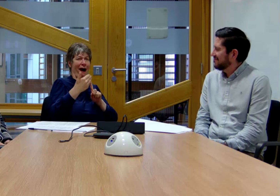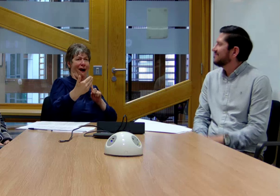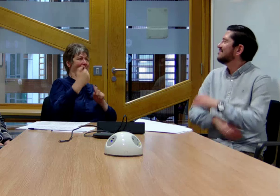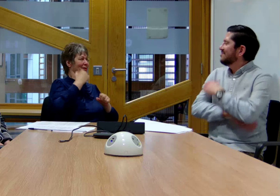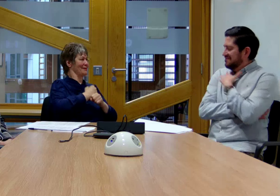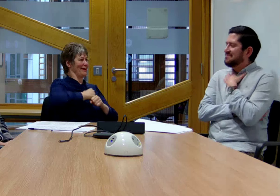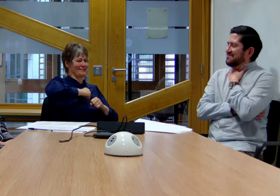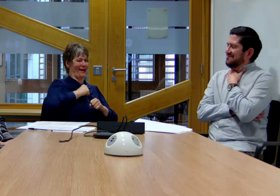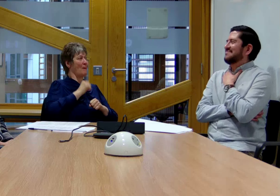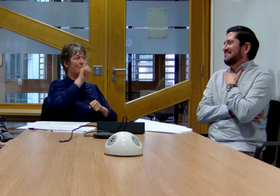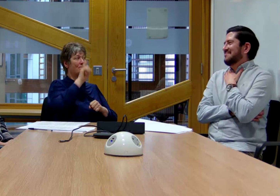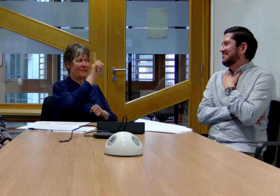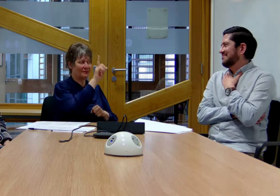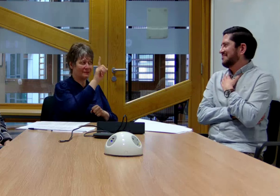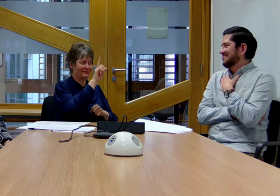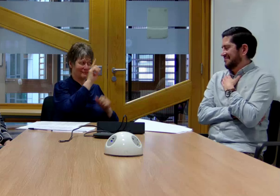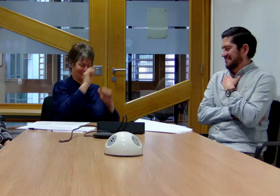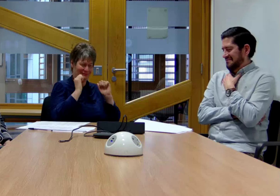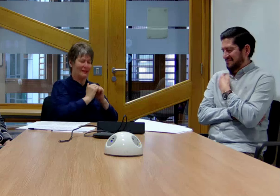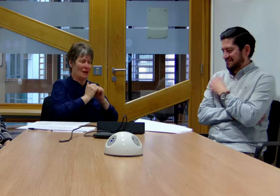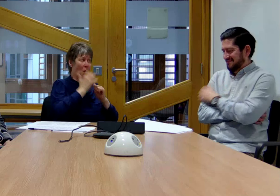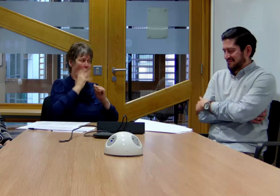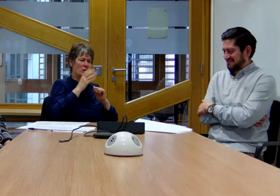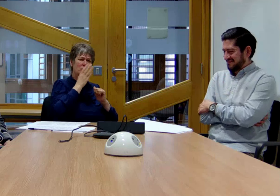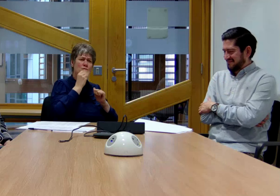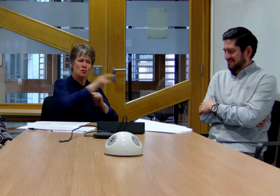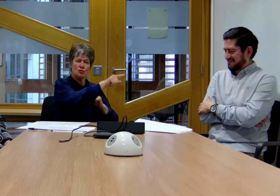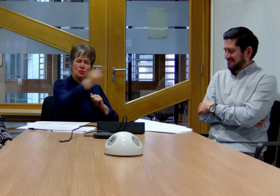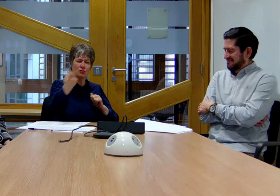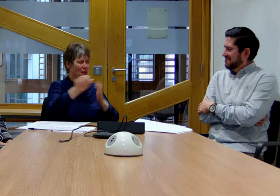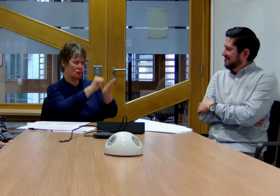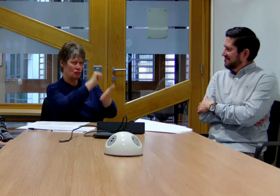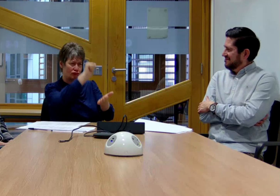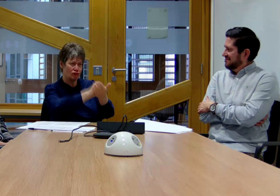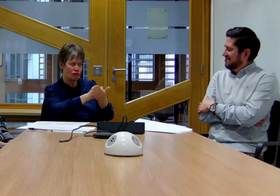use Gaelic and it is seen as a really good thing, but we want people to use it correctly